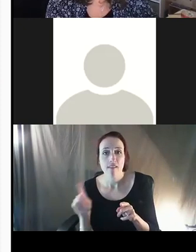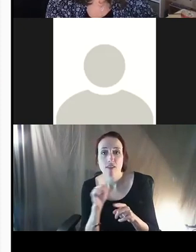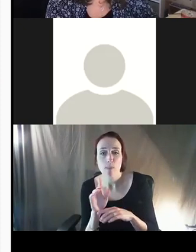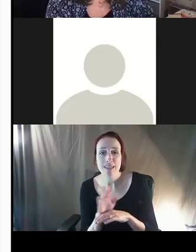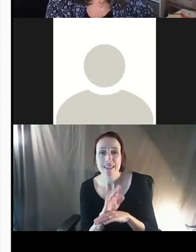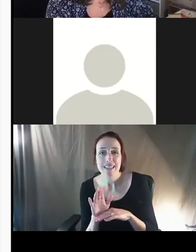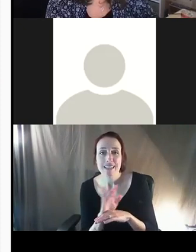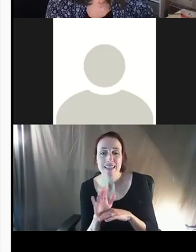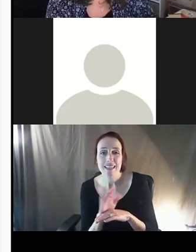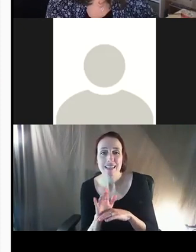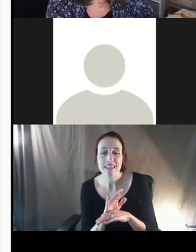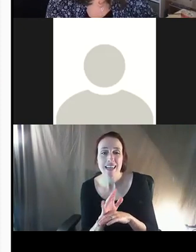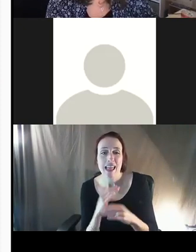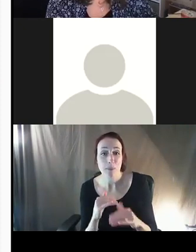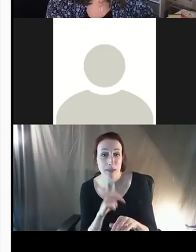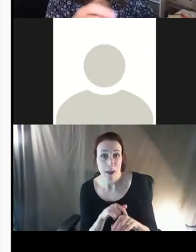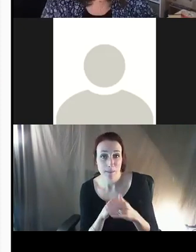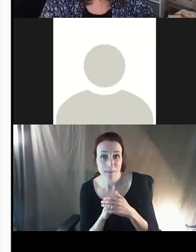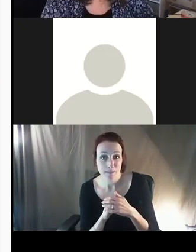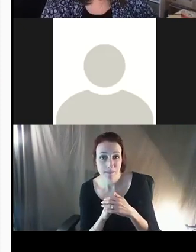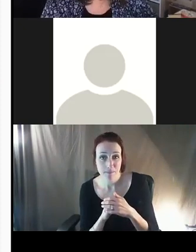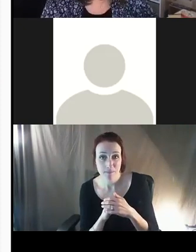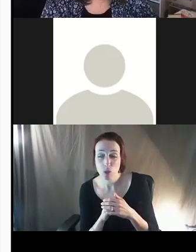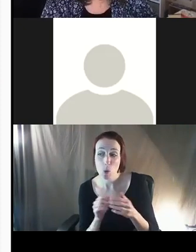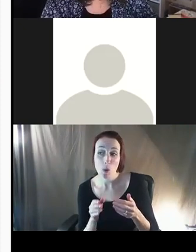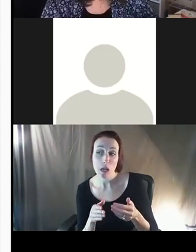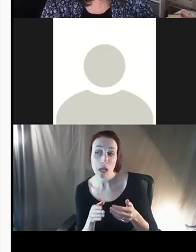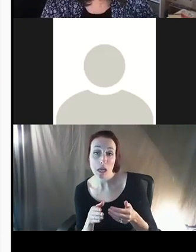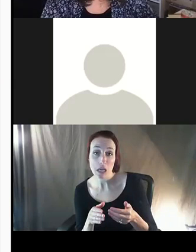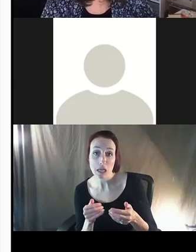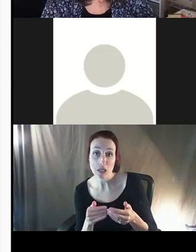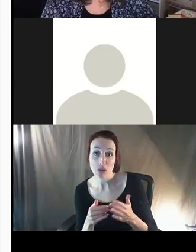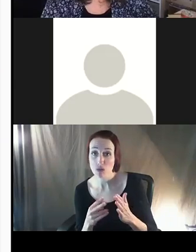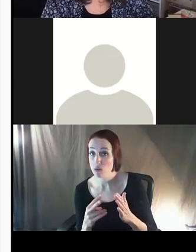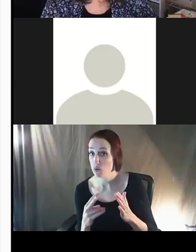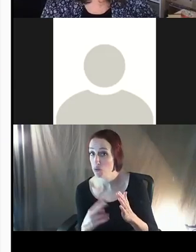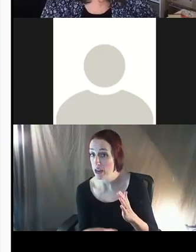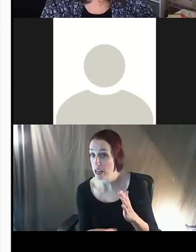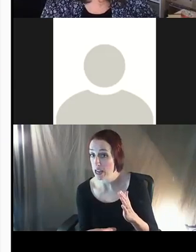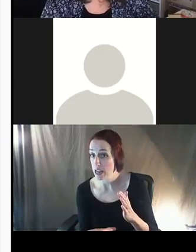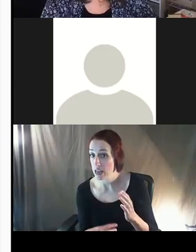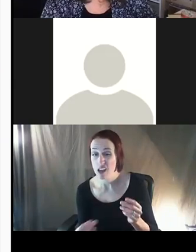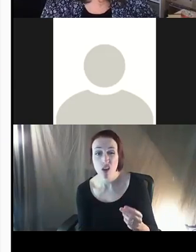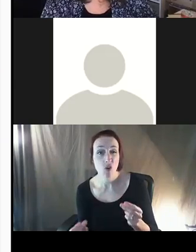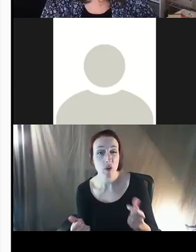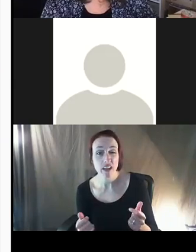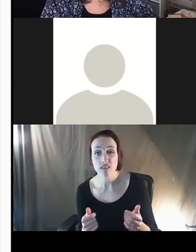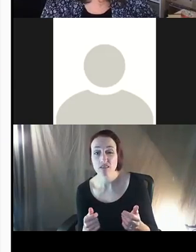So, the easier I can make it for them to quickly visually scan the email, let's say, before they